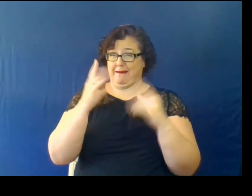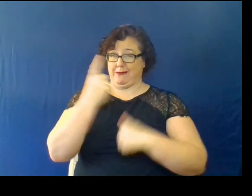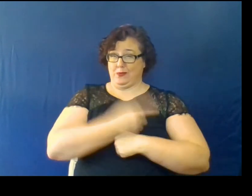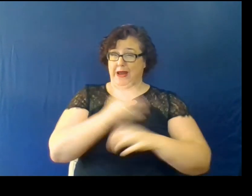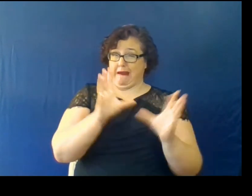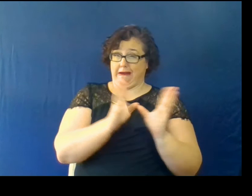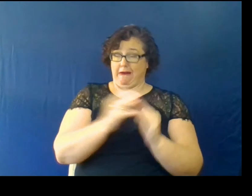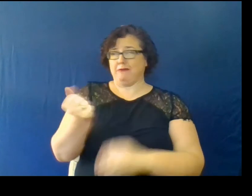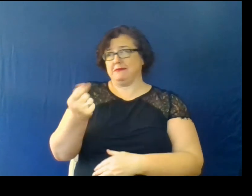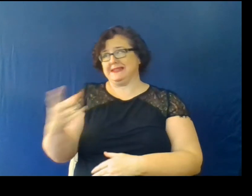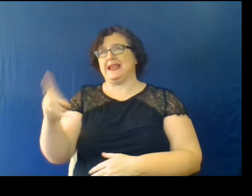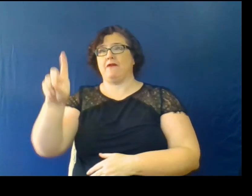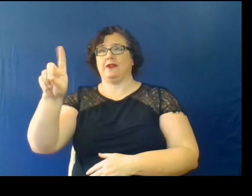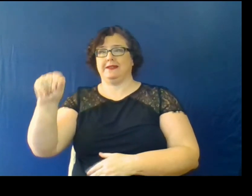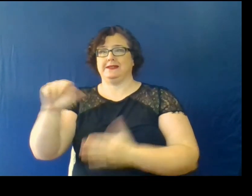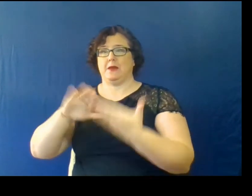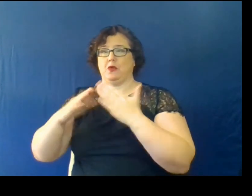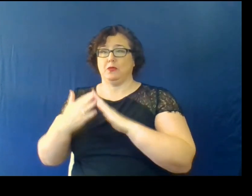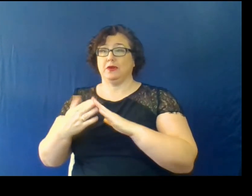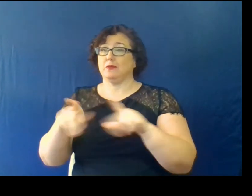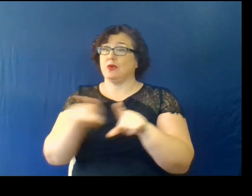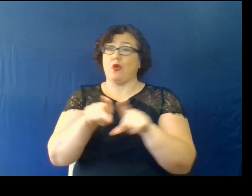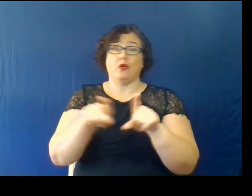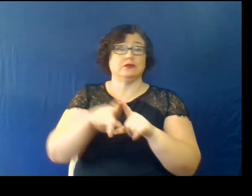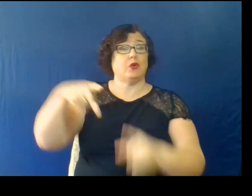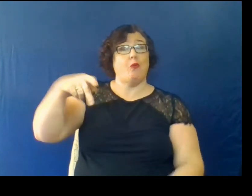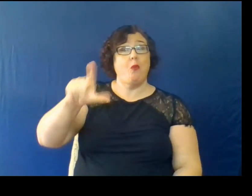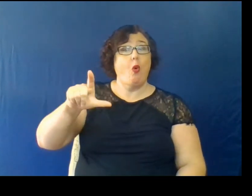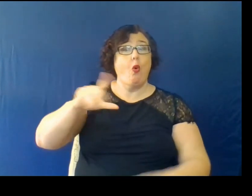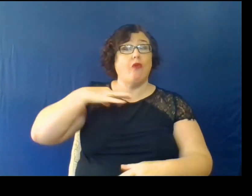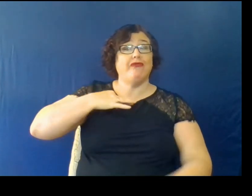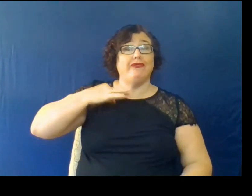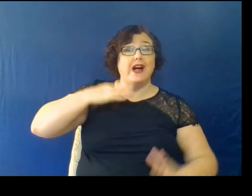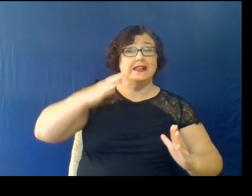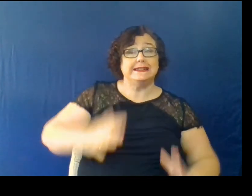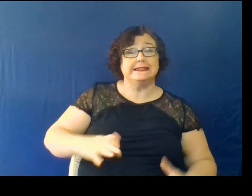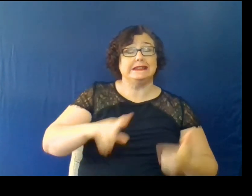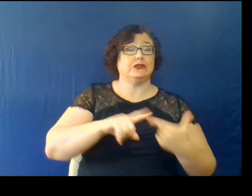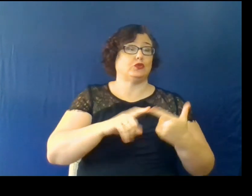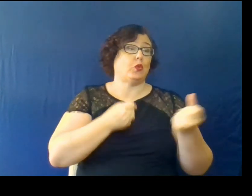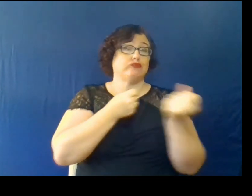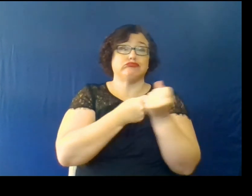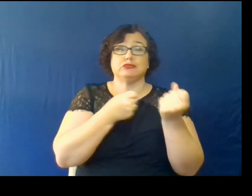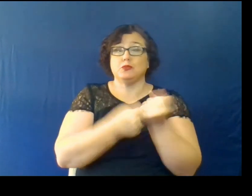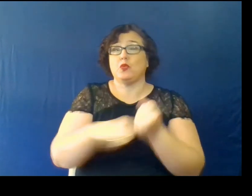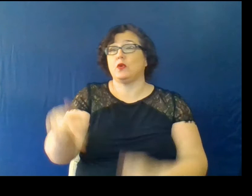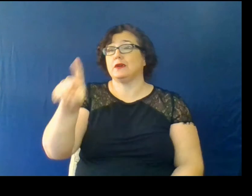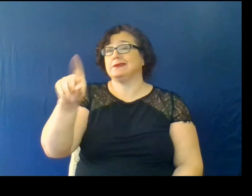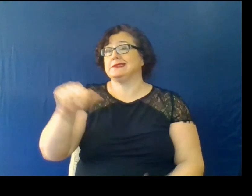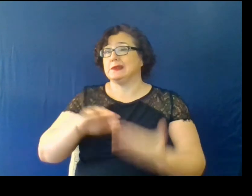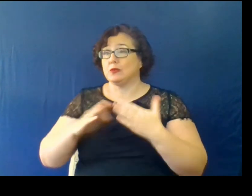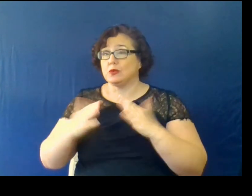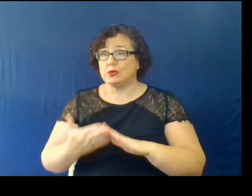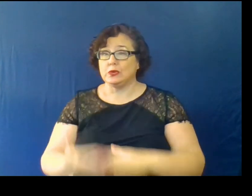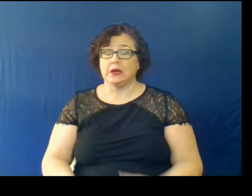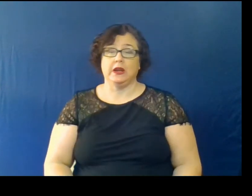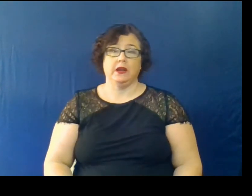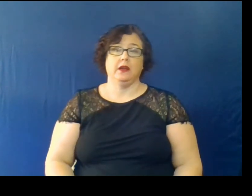people who are poll volunteers or who are simply supporters of the community. What would you like